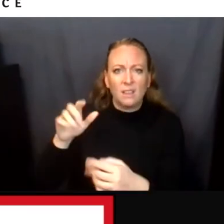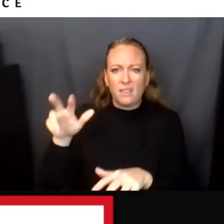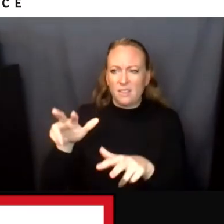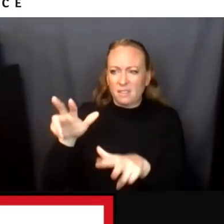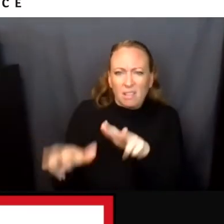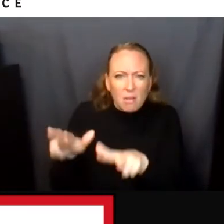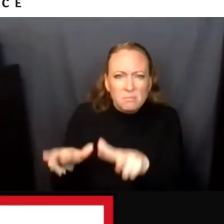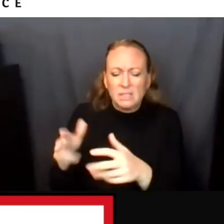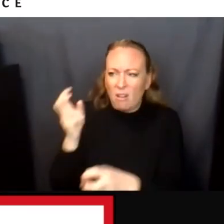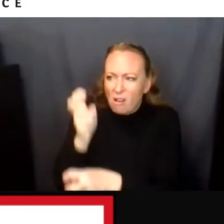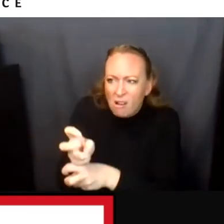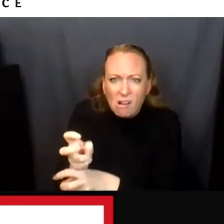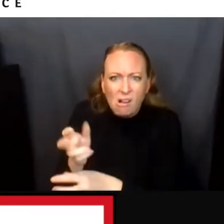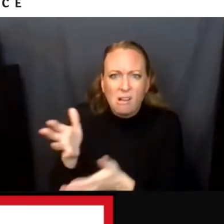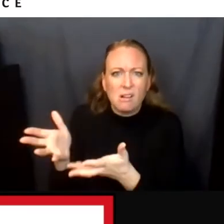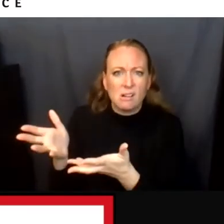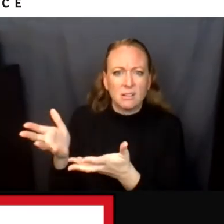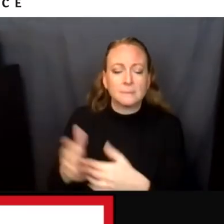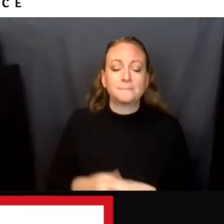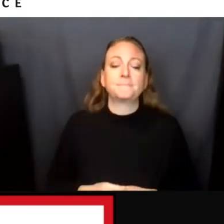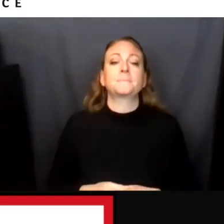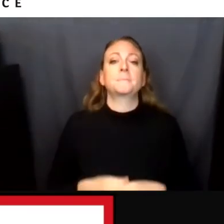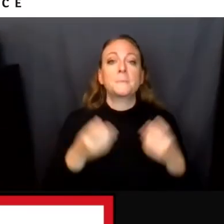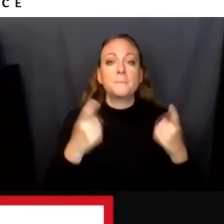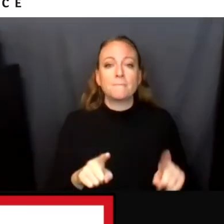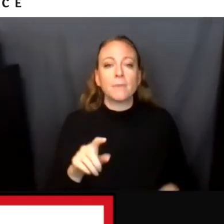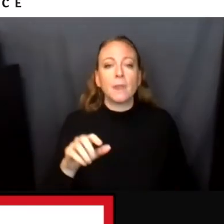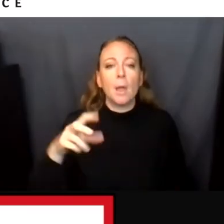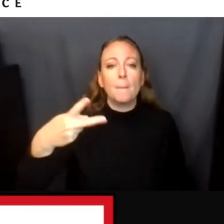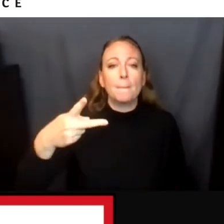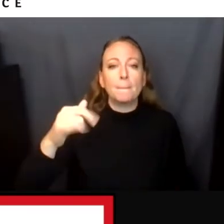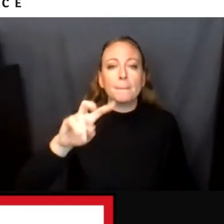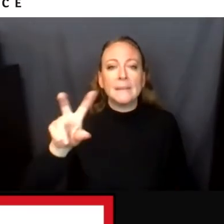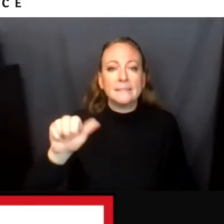And so, there was a pizza company who decided that